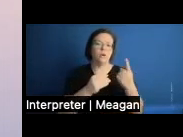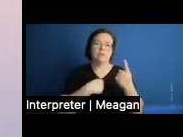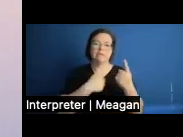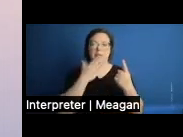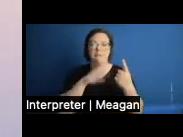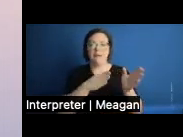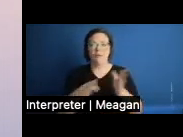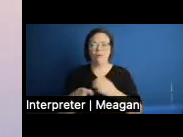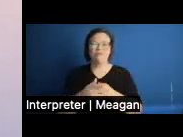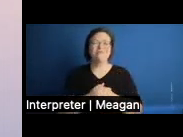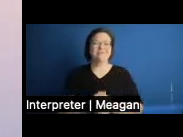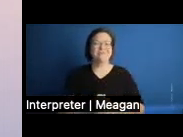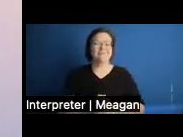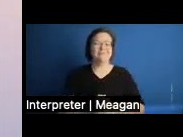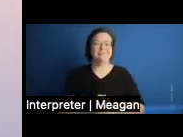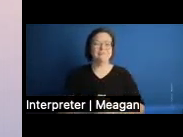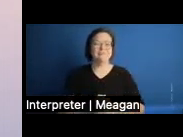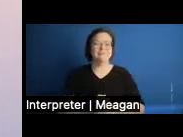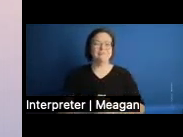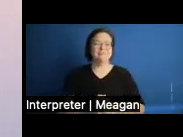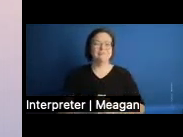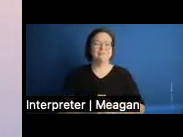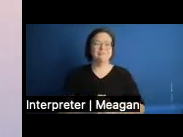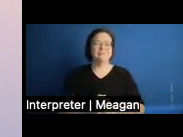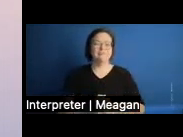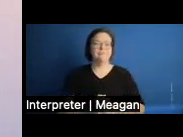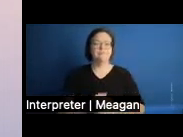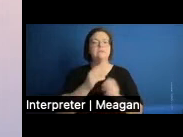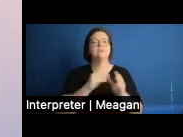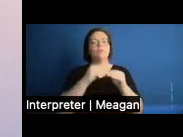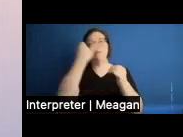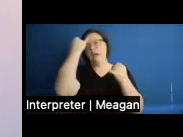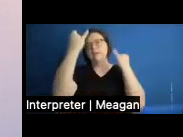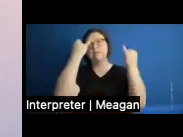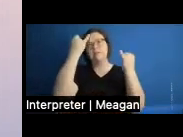things. The second prompt goes more with the ideas of despair that we talked through.